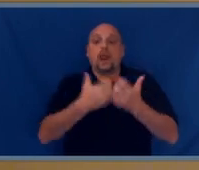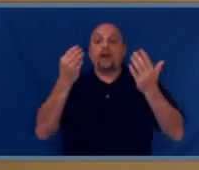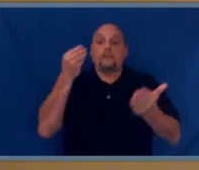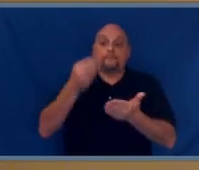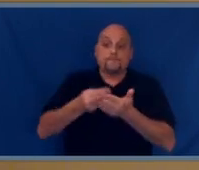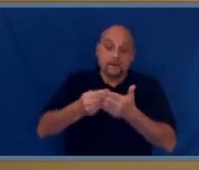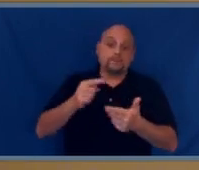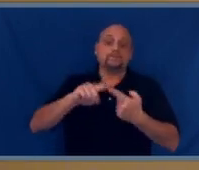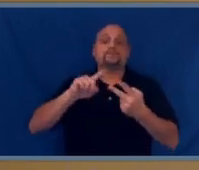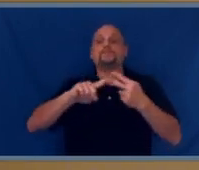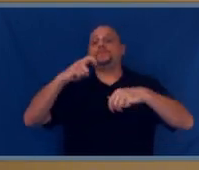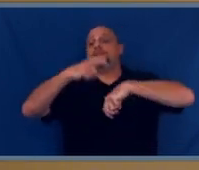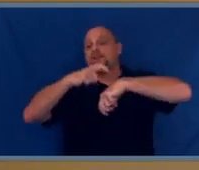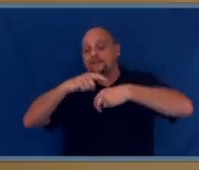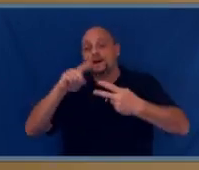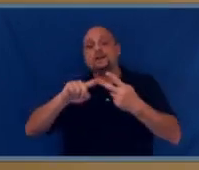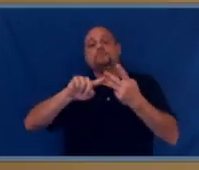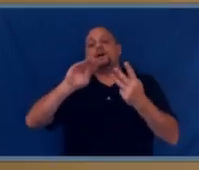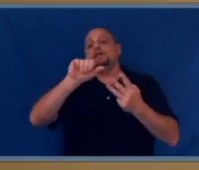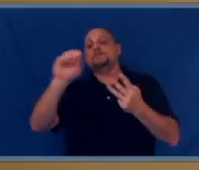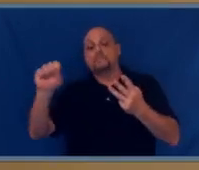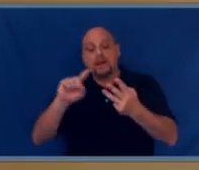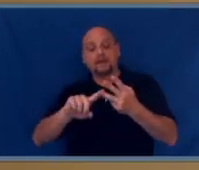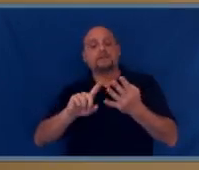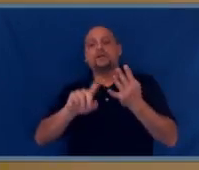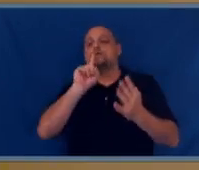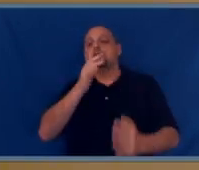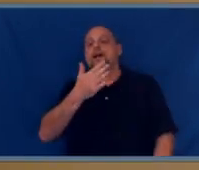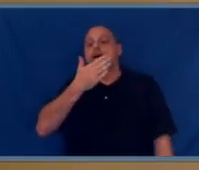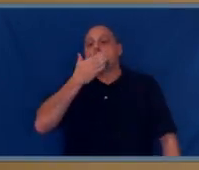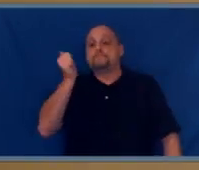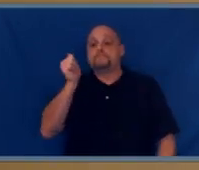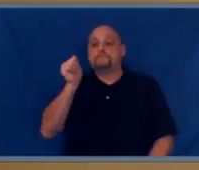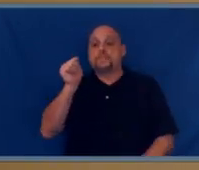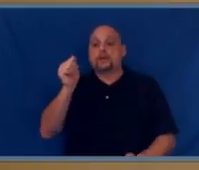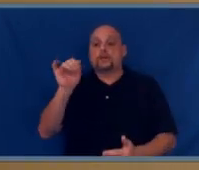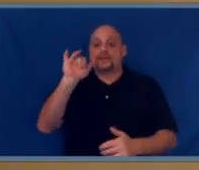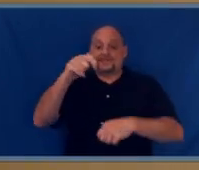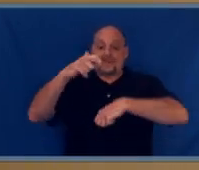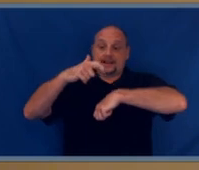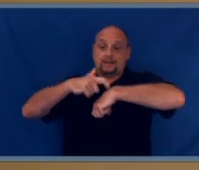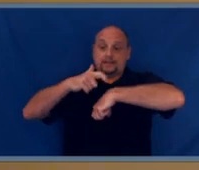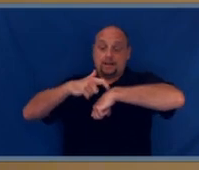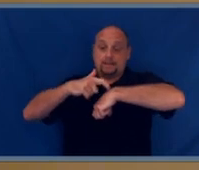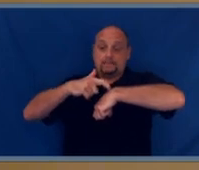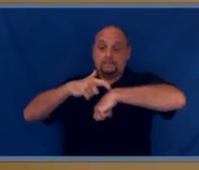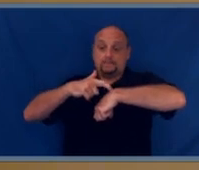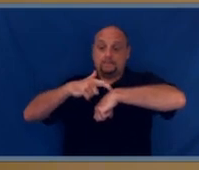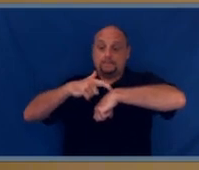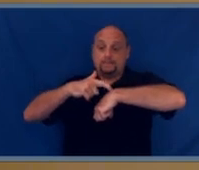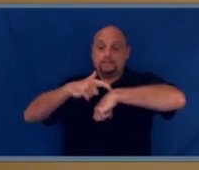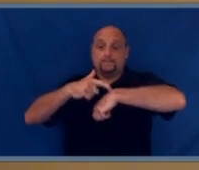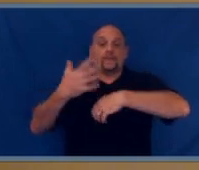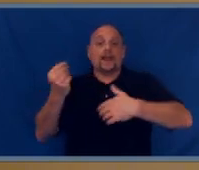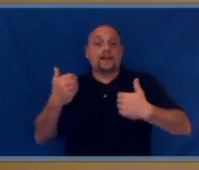THAT COSTS A LOT OF TIME AND MONEY. IT'S BETTER TO INVEST THAT